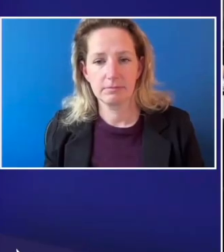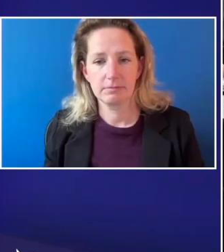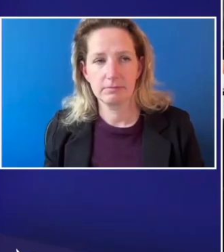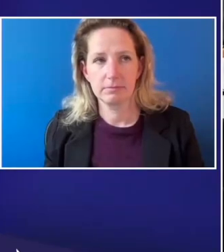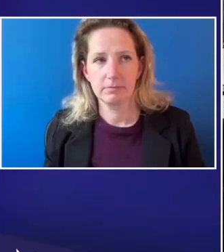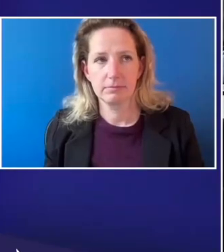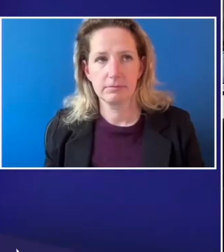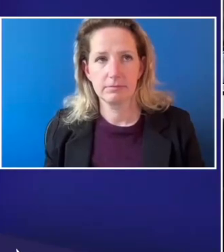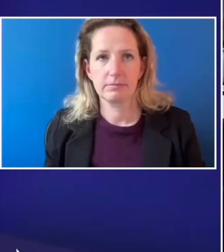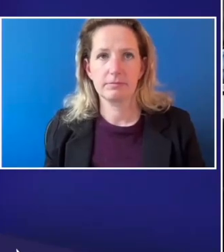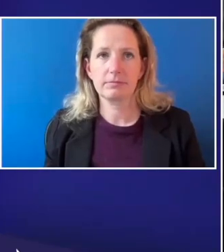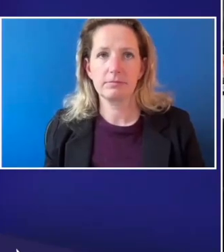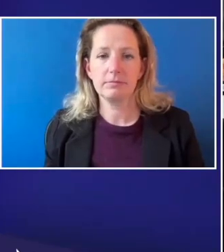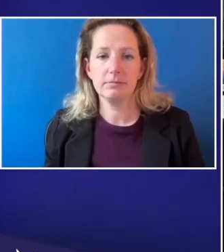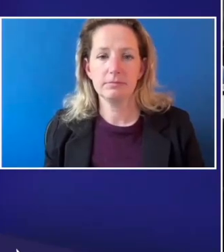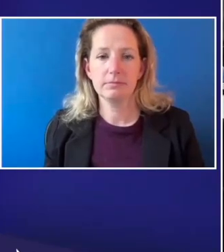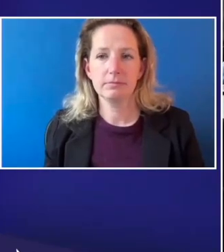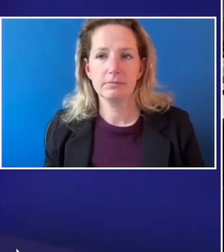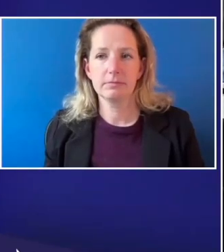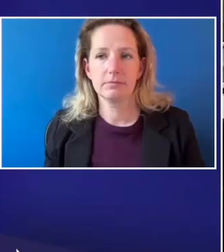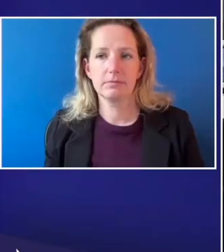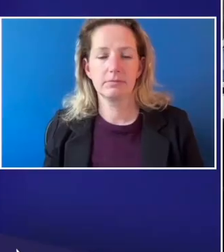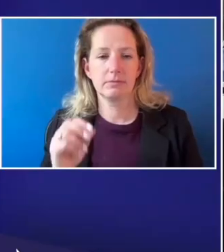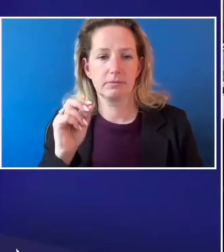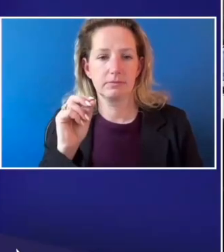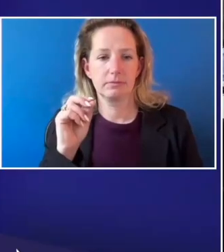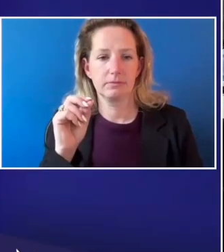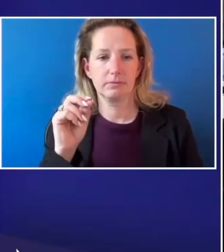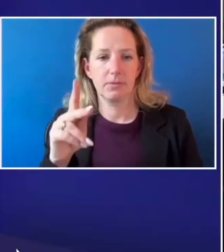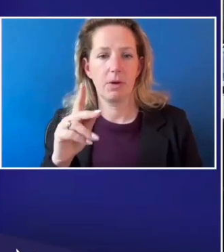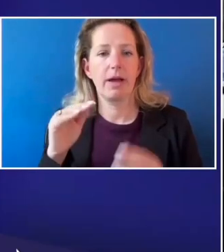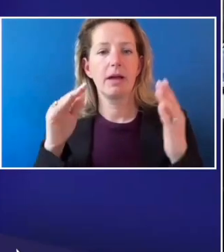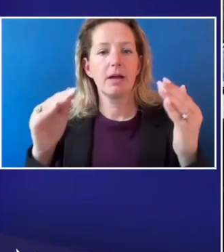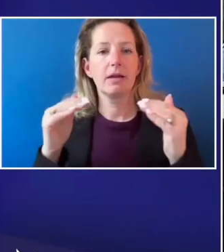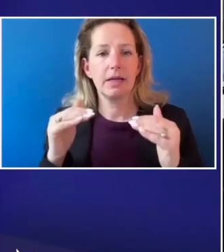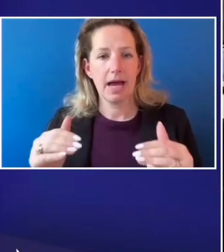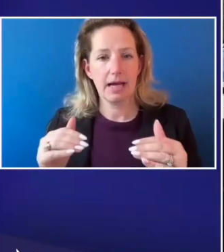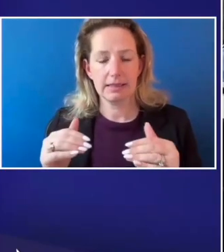Okay, um, next one came in. Came in on the 15th from Jeffrey Bottimer.